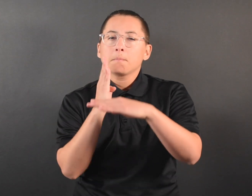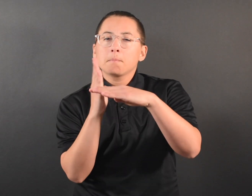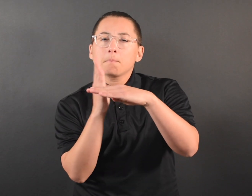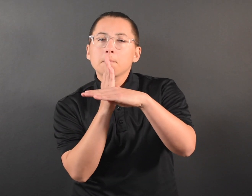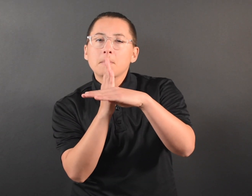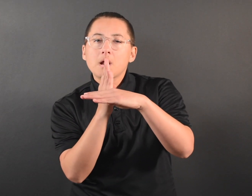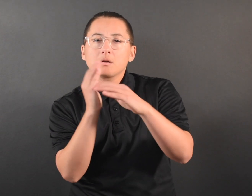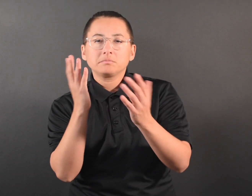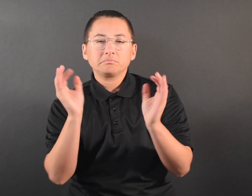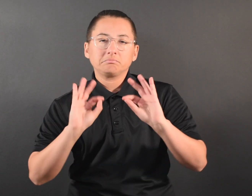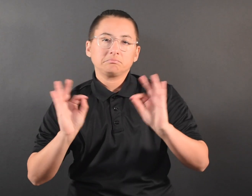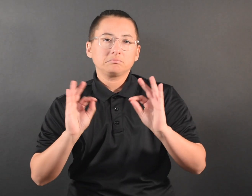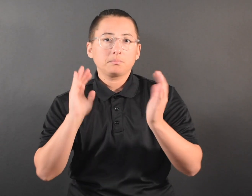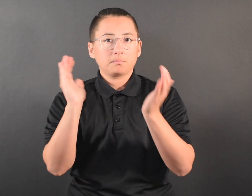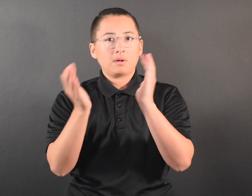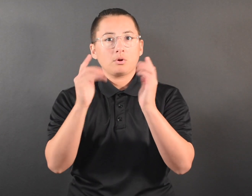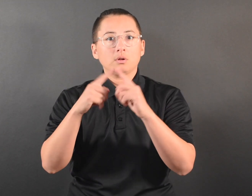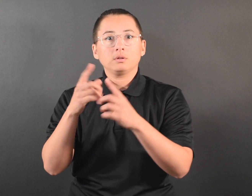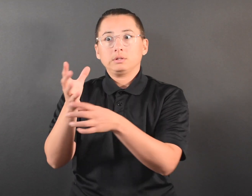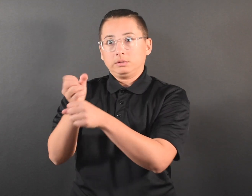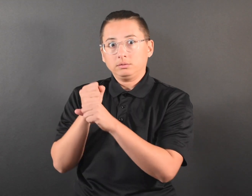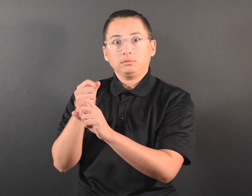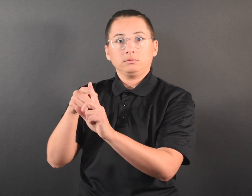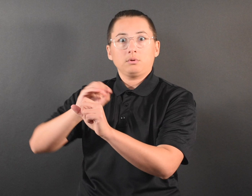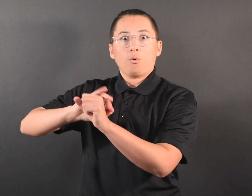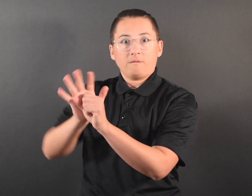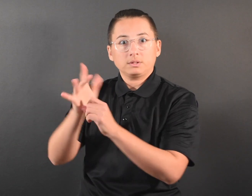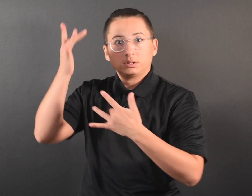Side effects are mild compared to having COVID-19 disease.